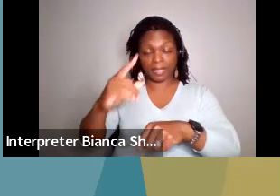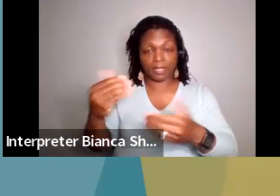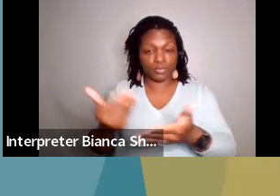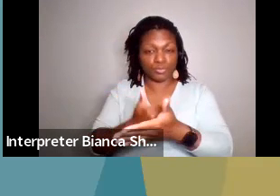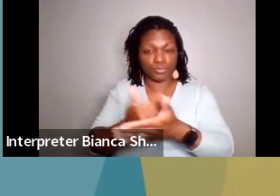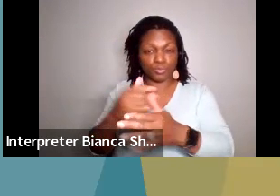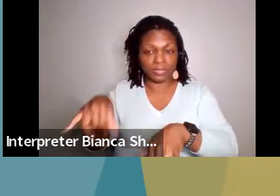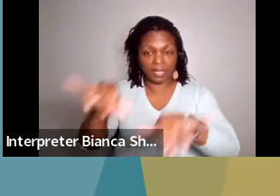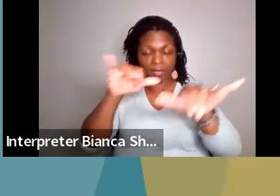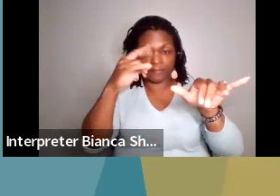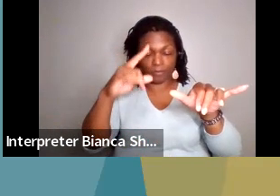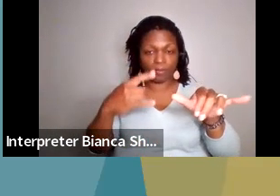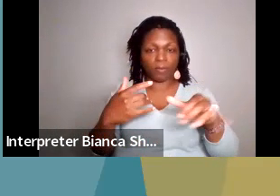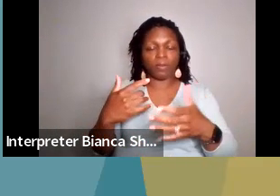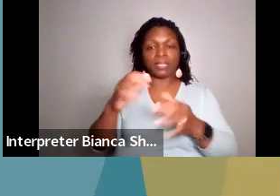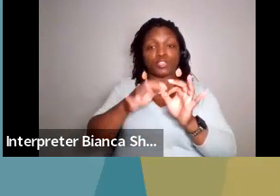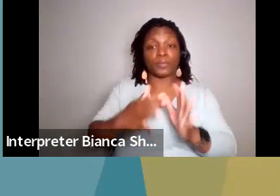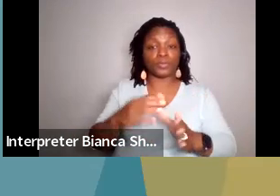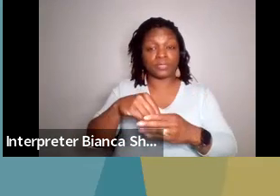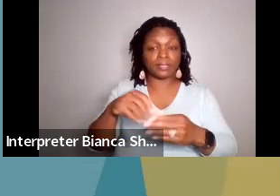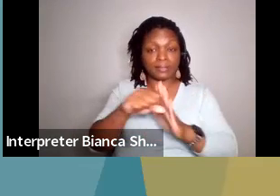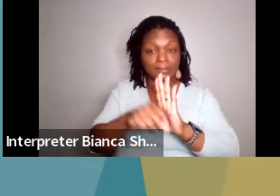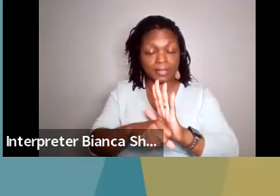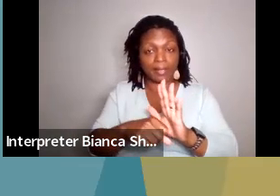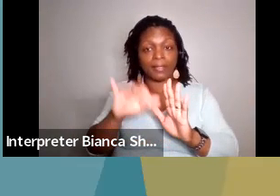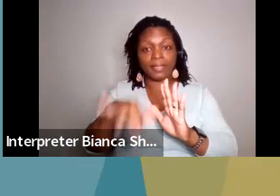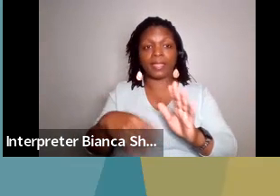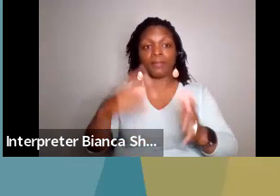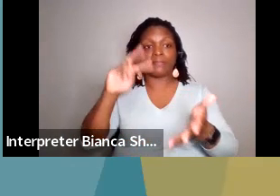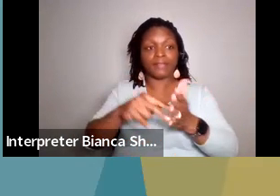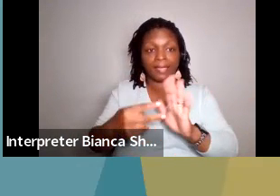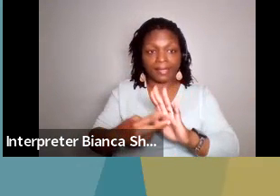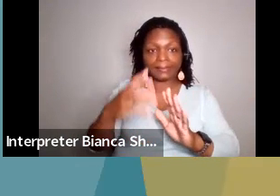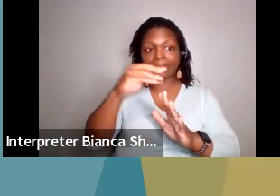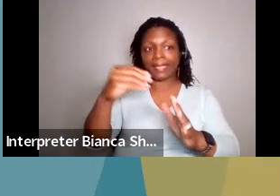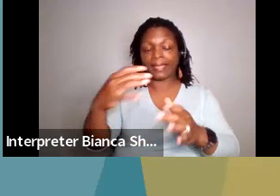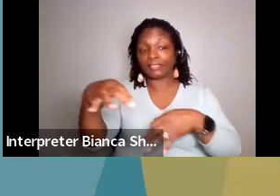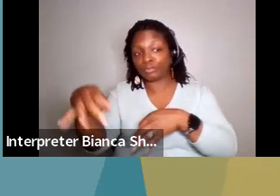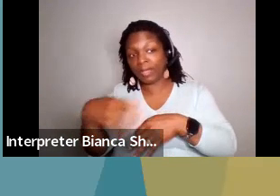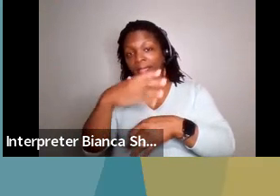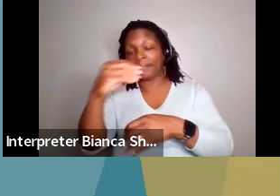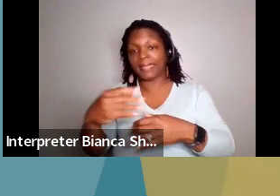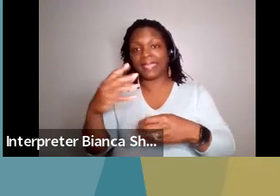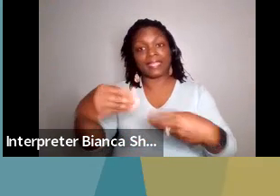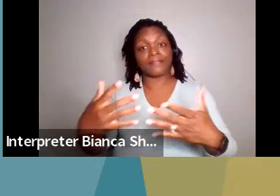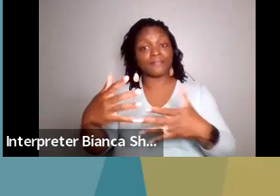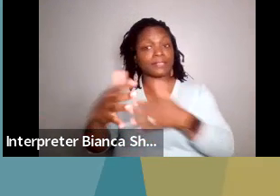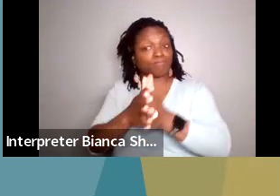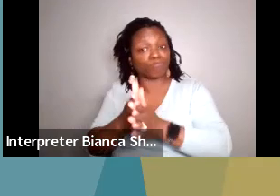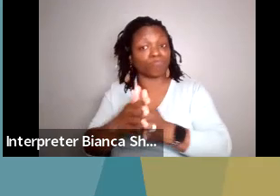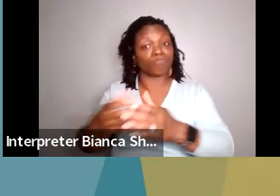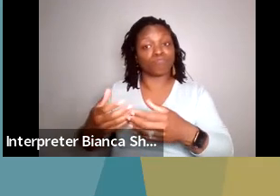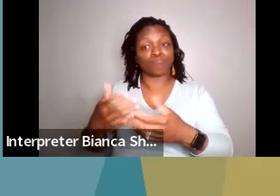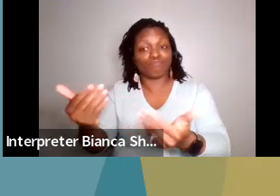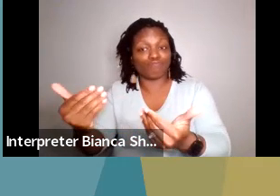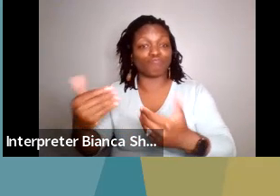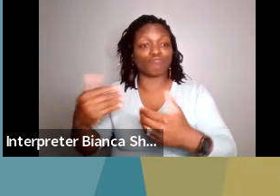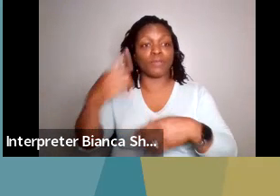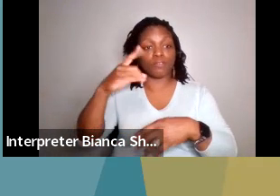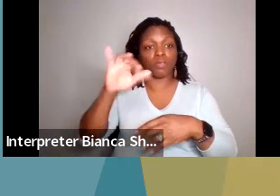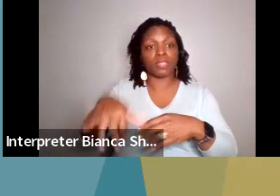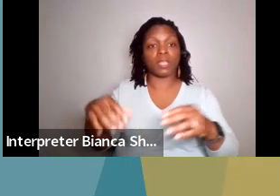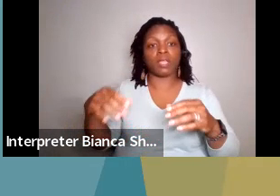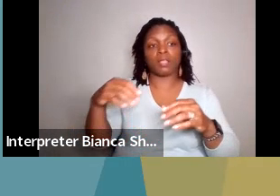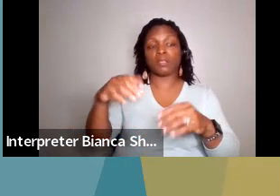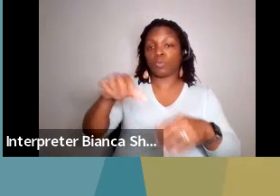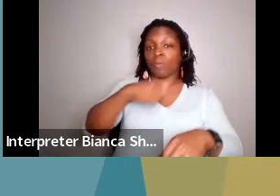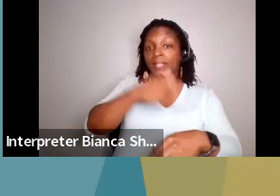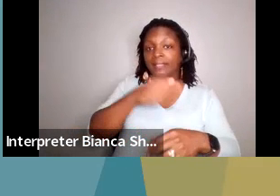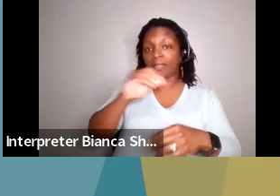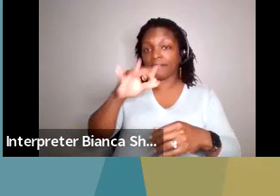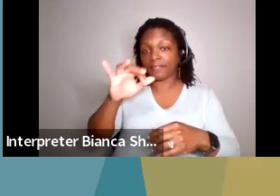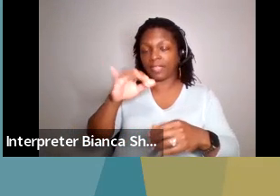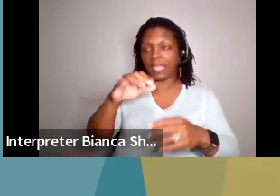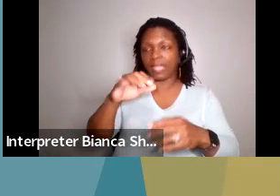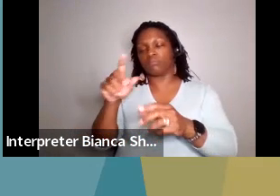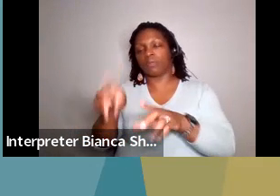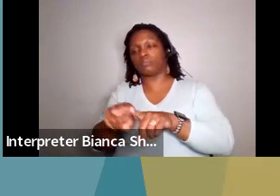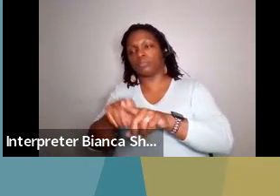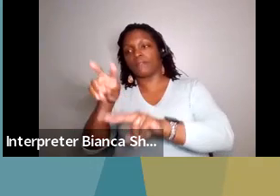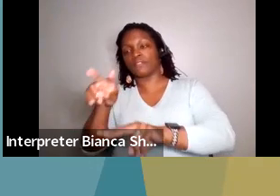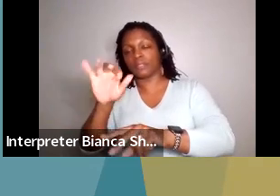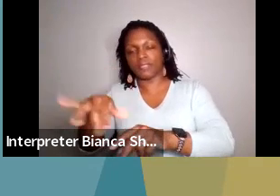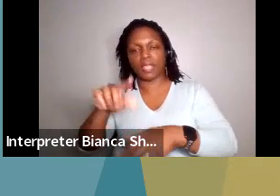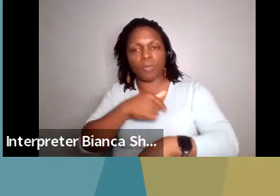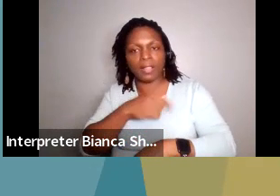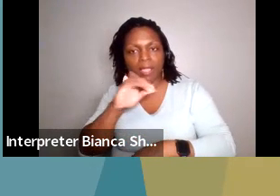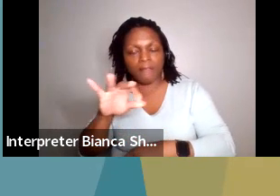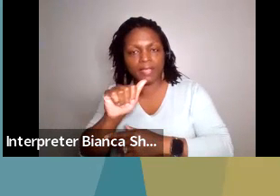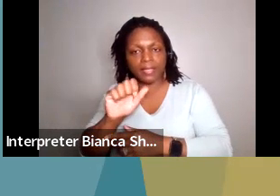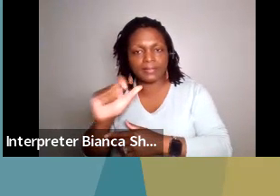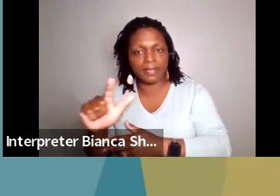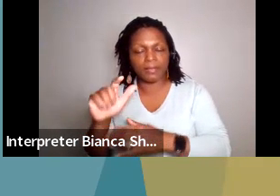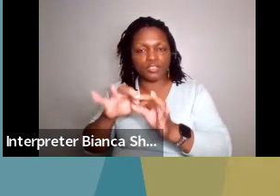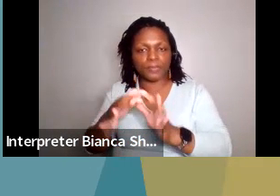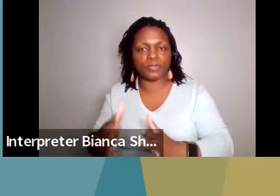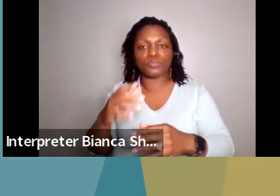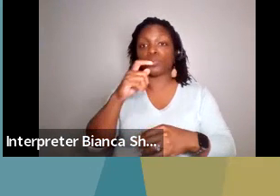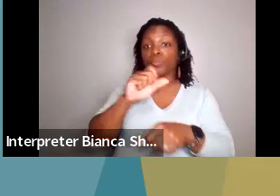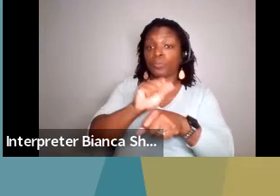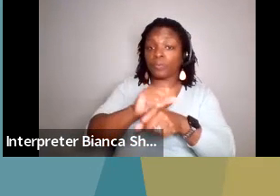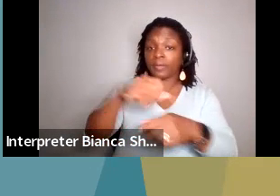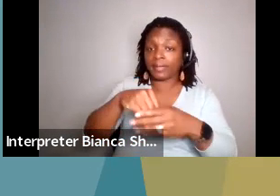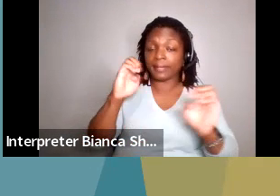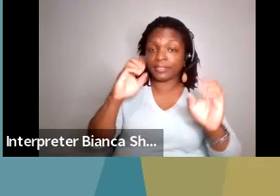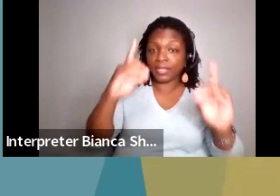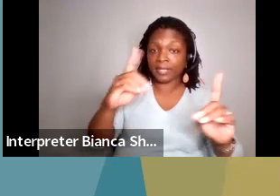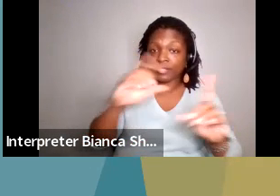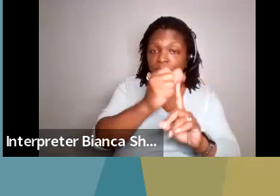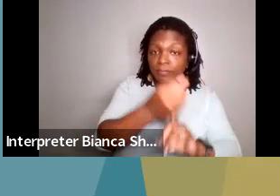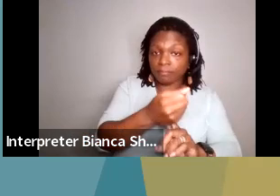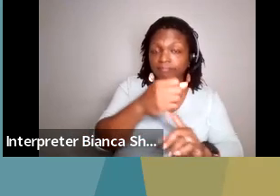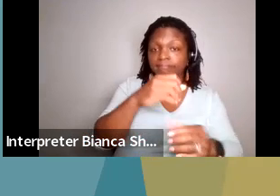Interpreters in the State, and this is to define, describe, and incentivize new expectations for that workforce, and then also to provide oversight of the quality of interpreters, including those working and education settings So what else did did